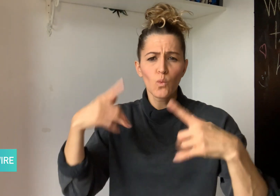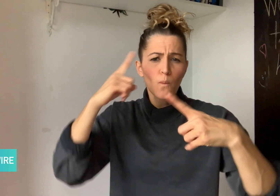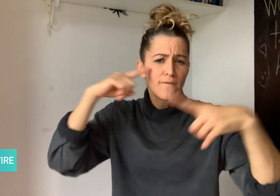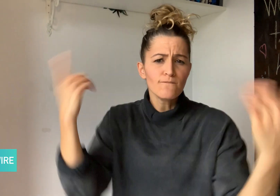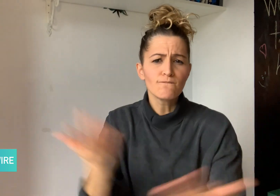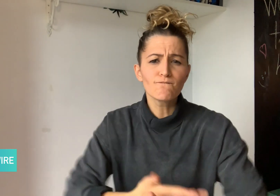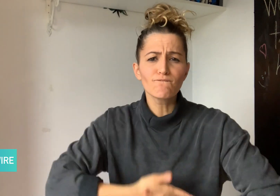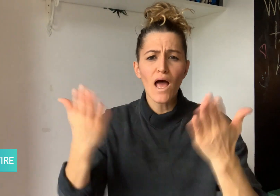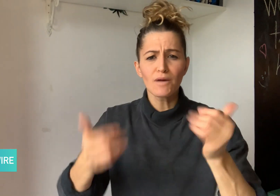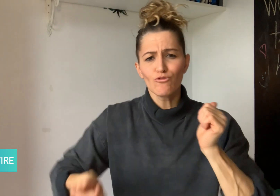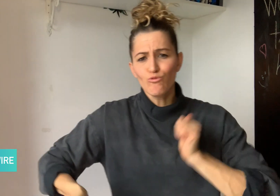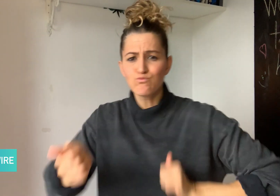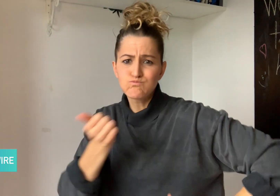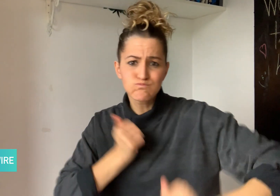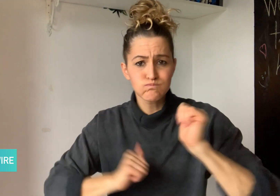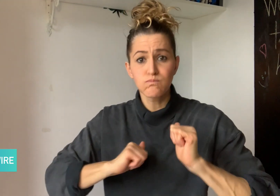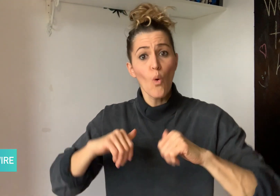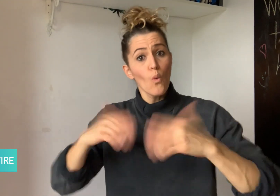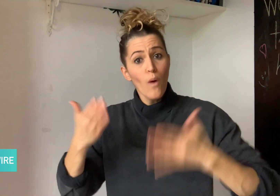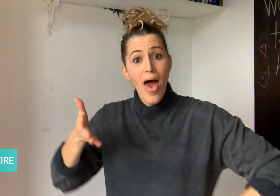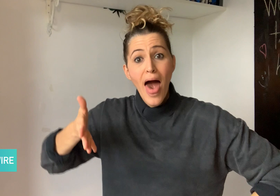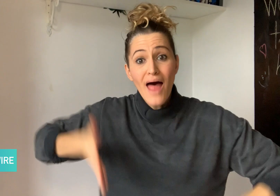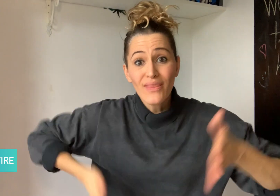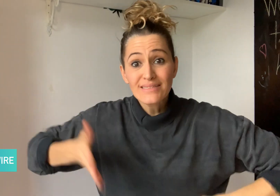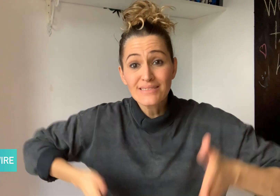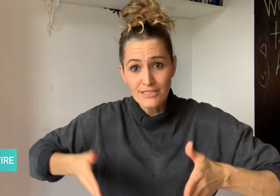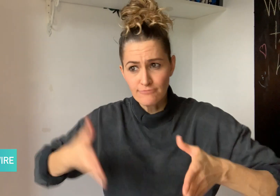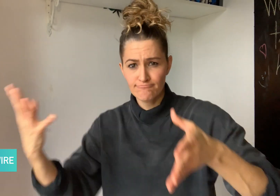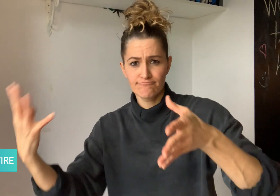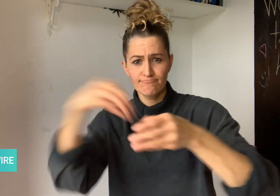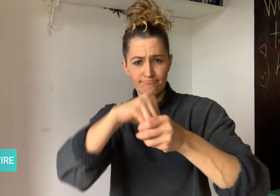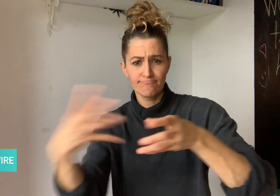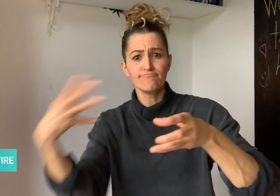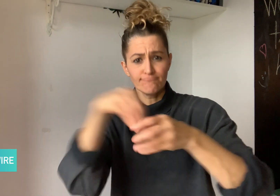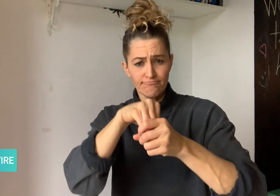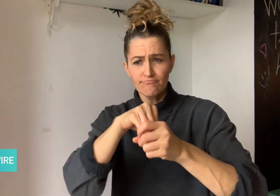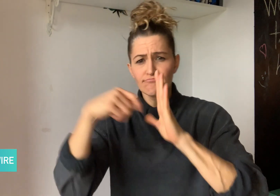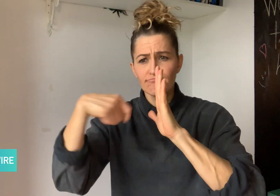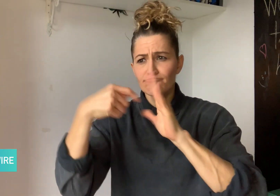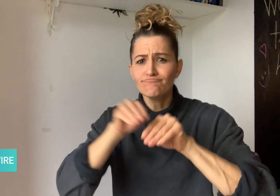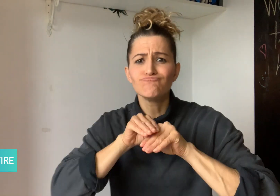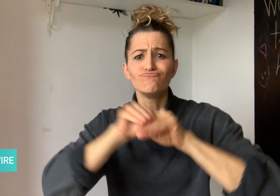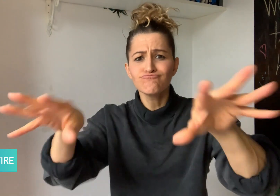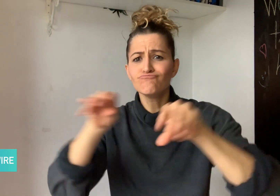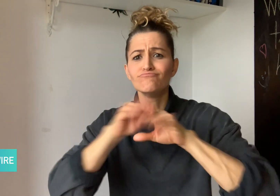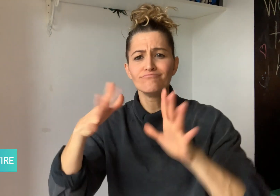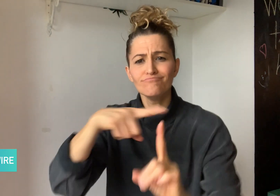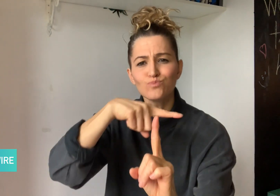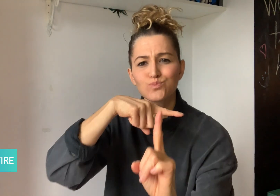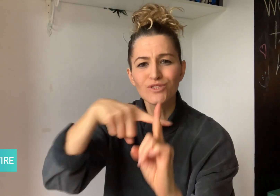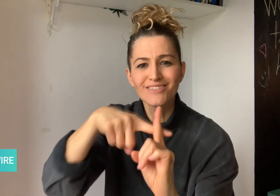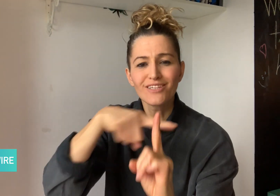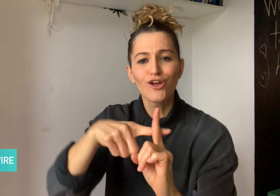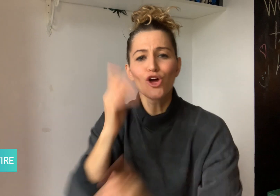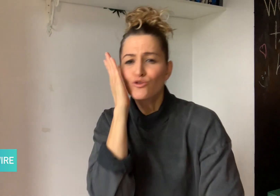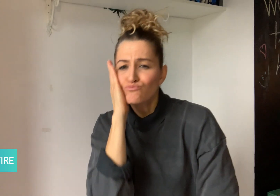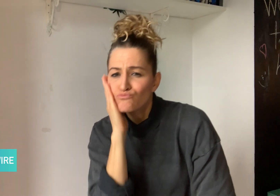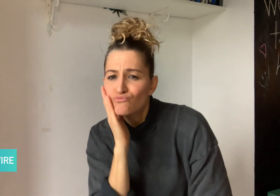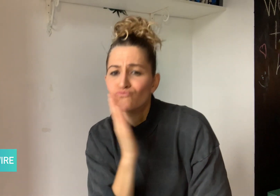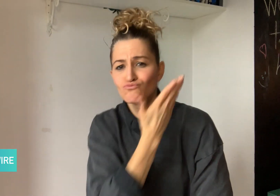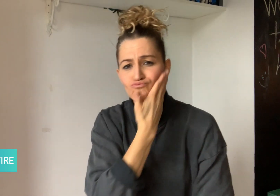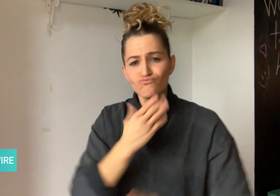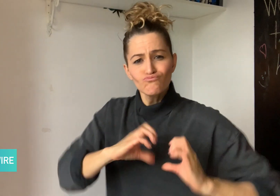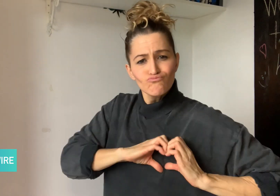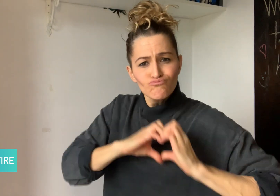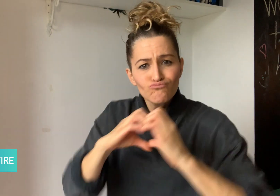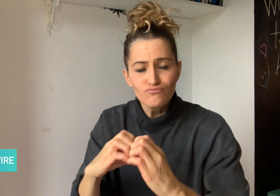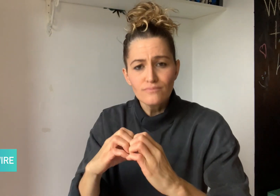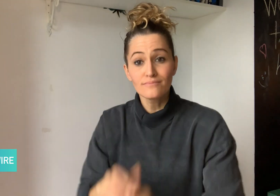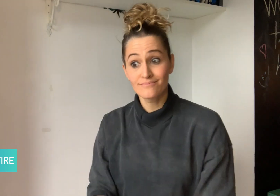athletes to promote positivity and kindness. Lekshmi reached out